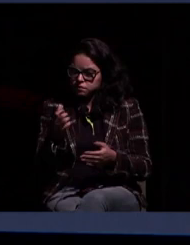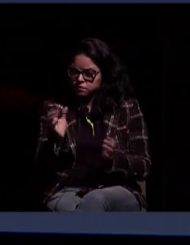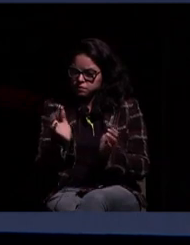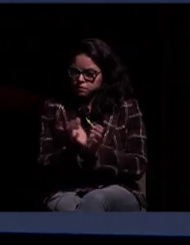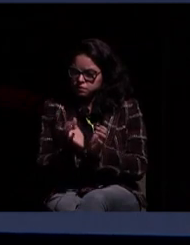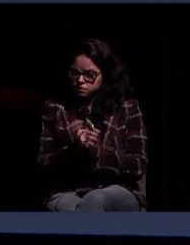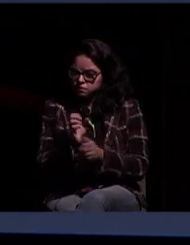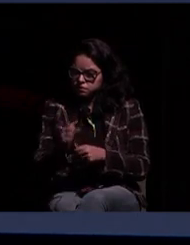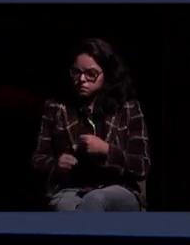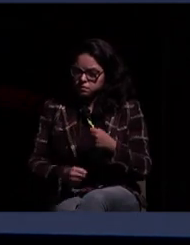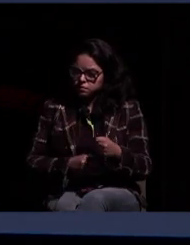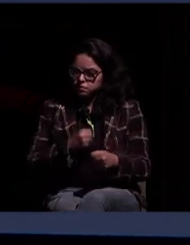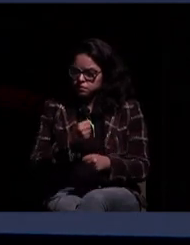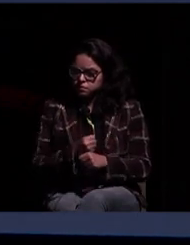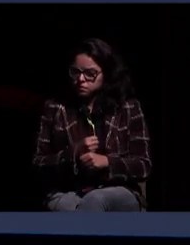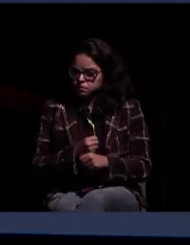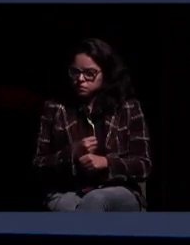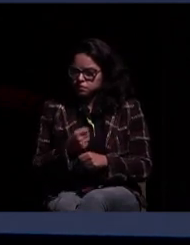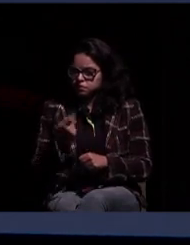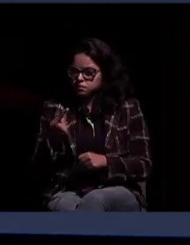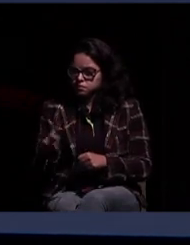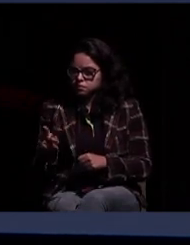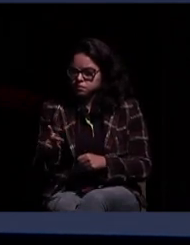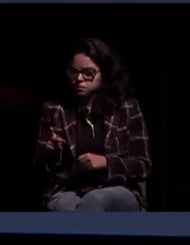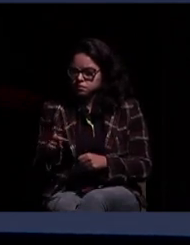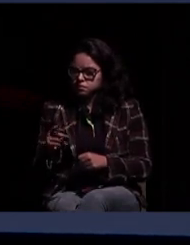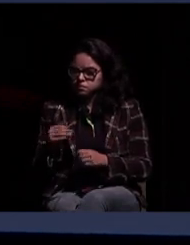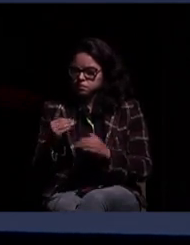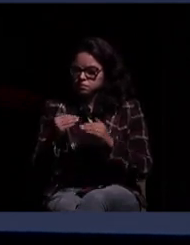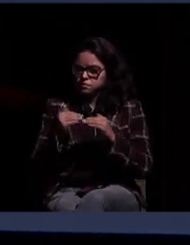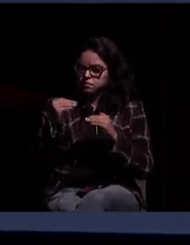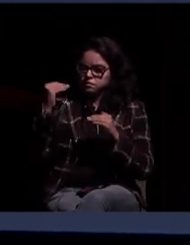for the country to catch up